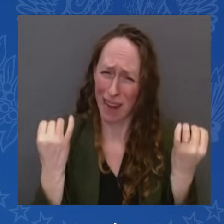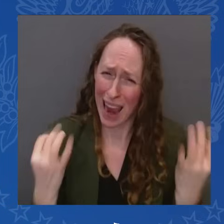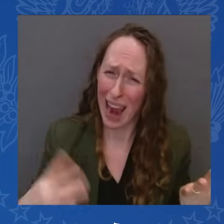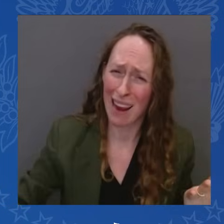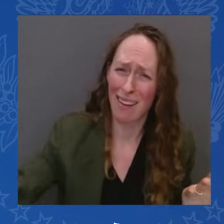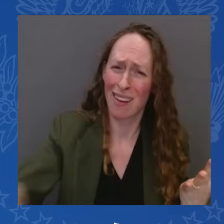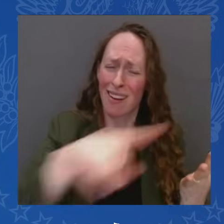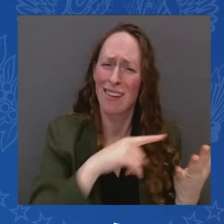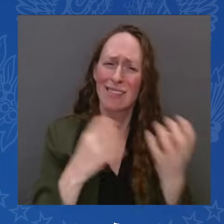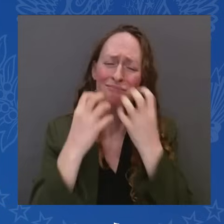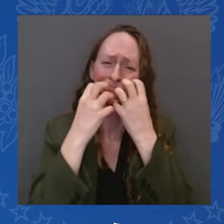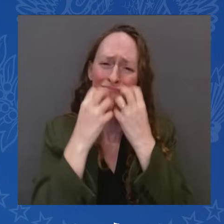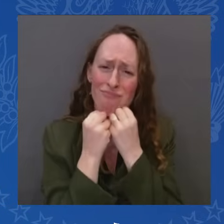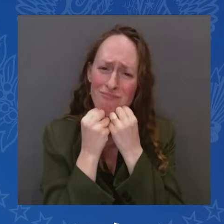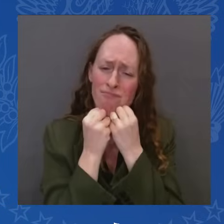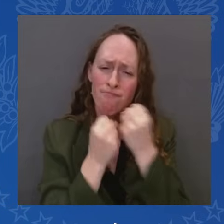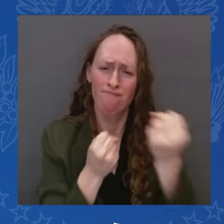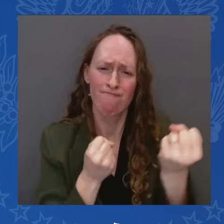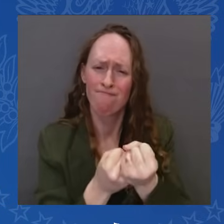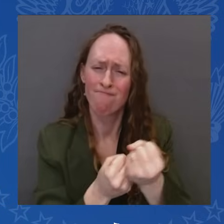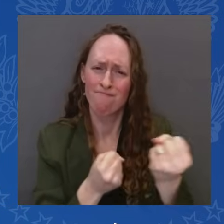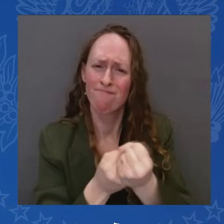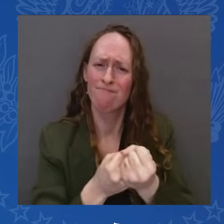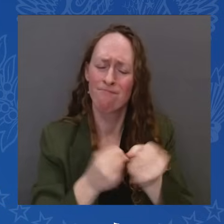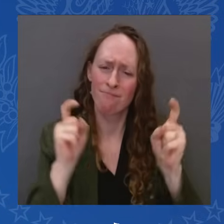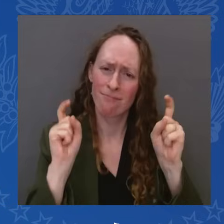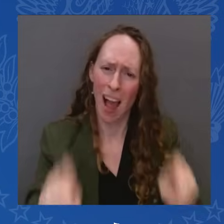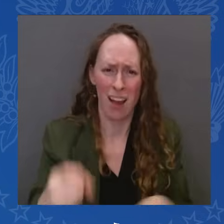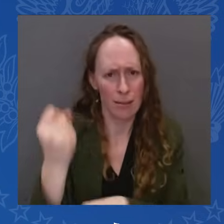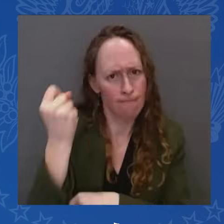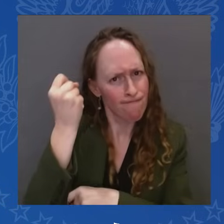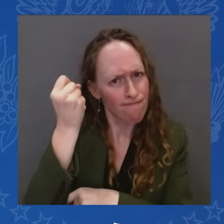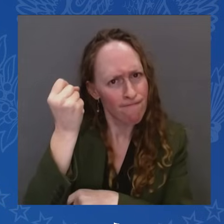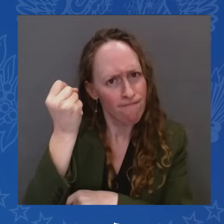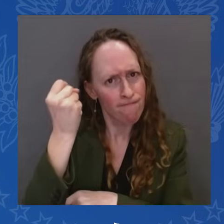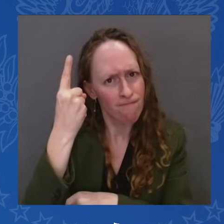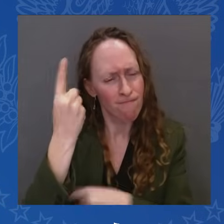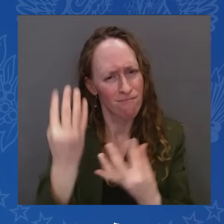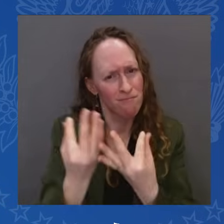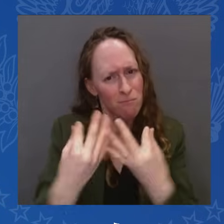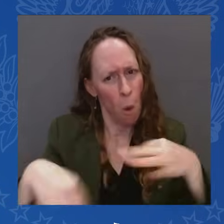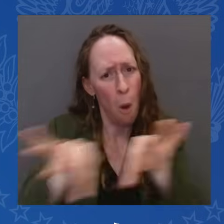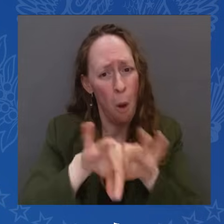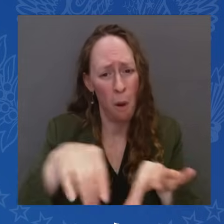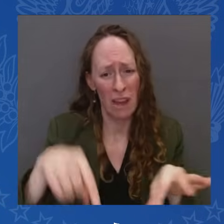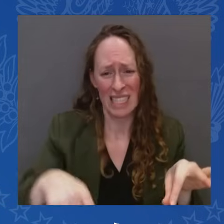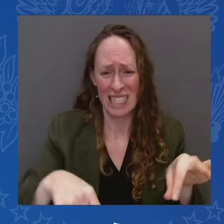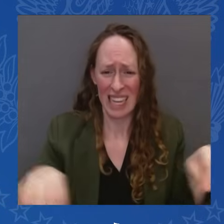are vital to security for the world at large. And I have repeatedly made clear,